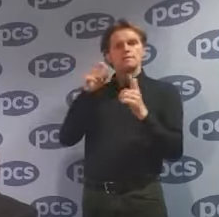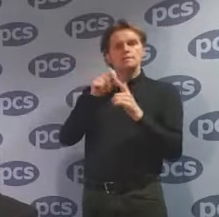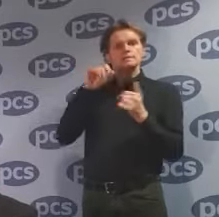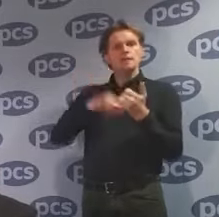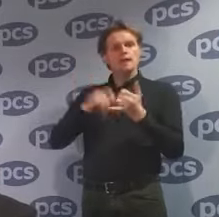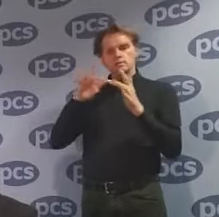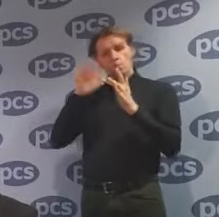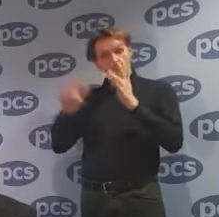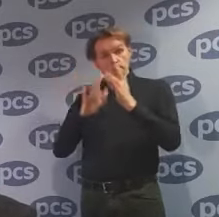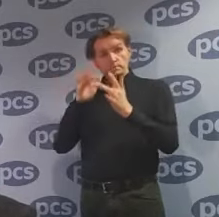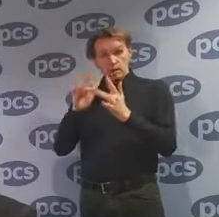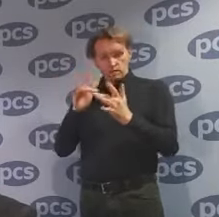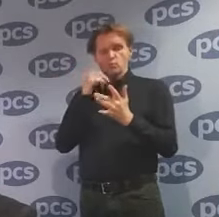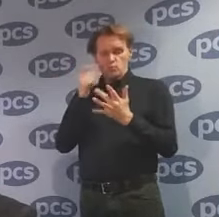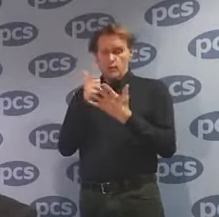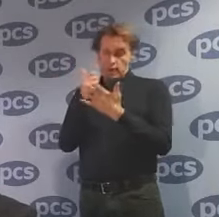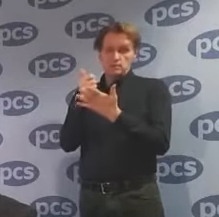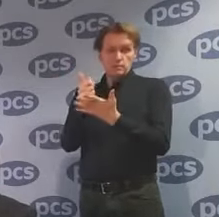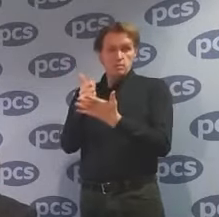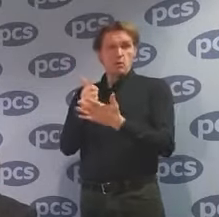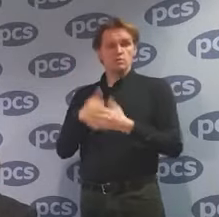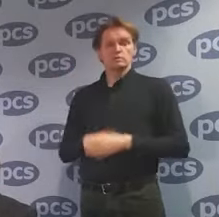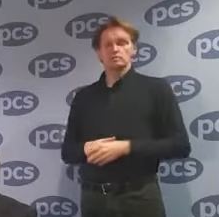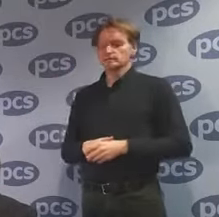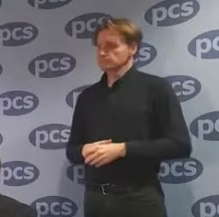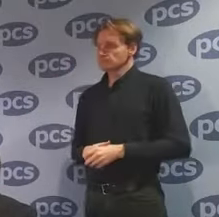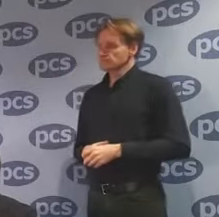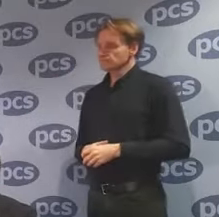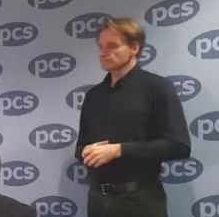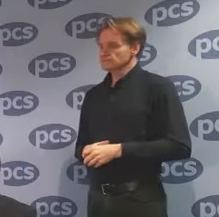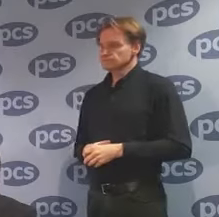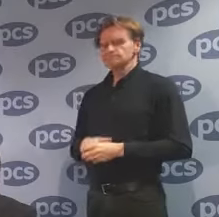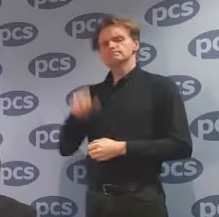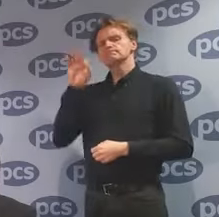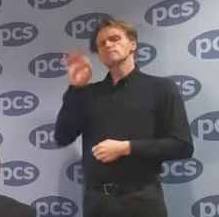practical support. Turning to our questions our National Executive